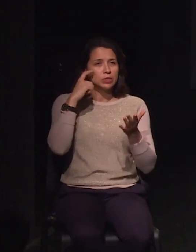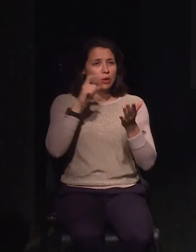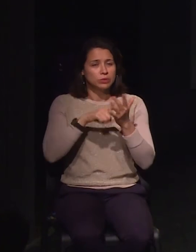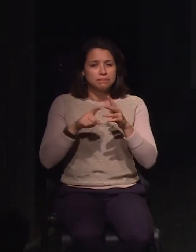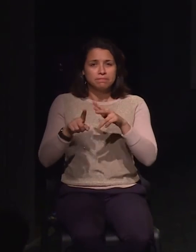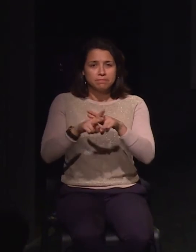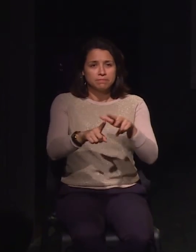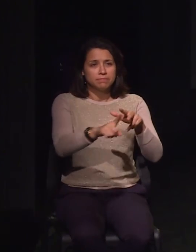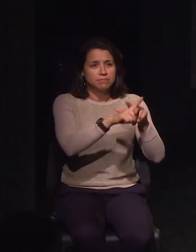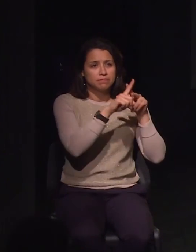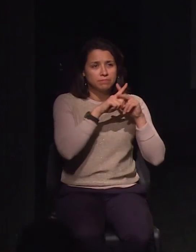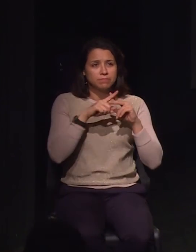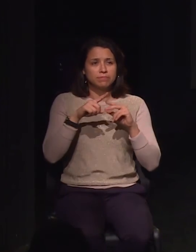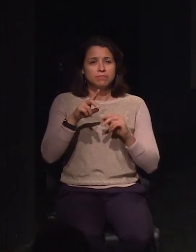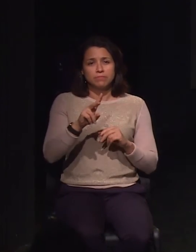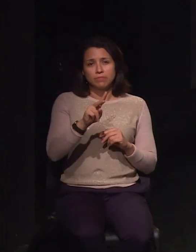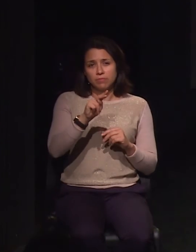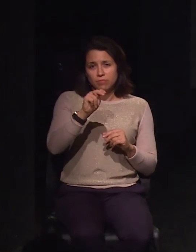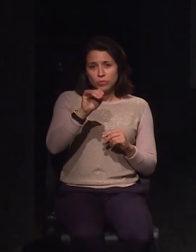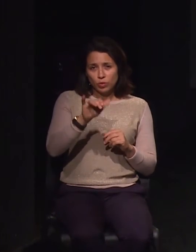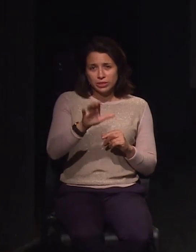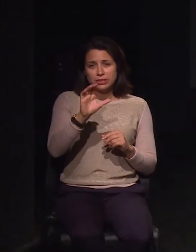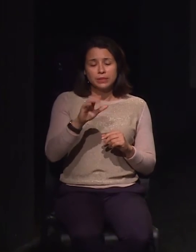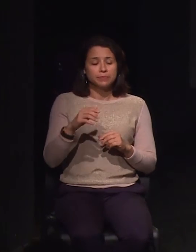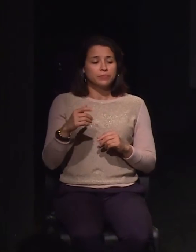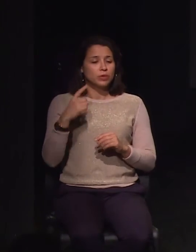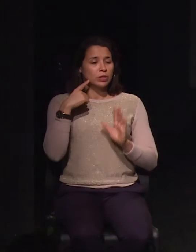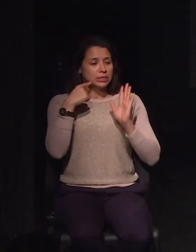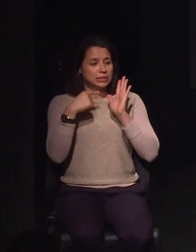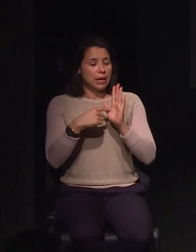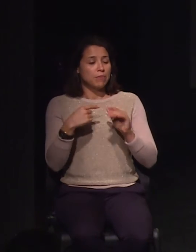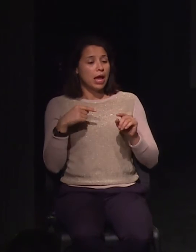I mean I go to the Signature, and I am just thrilled.